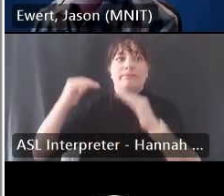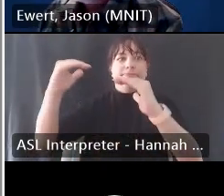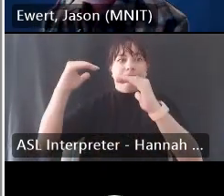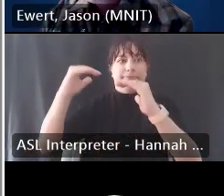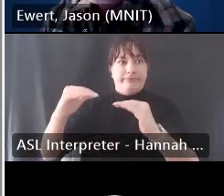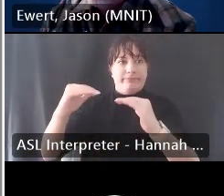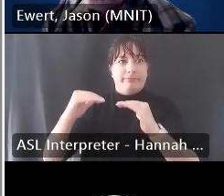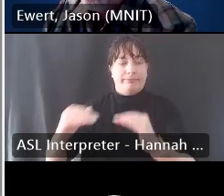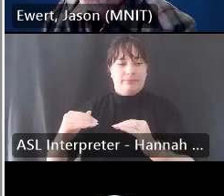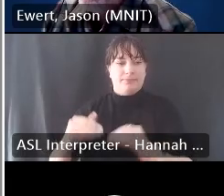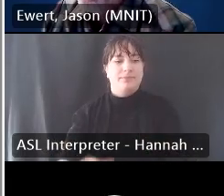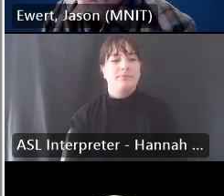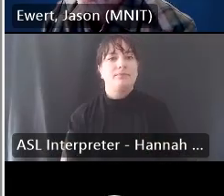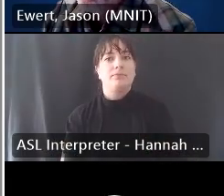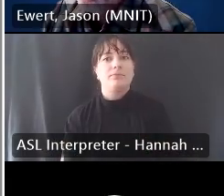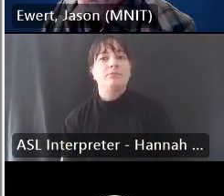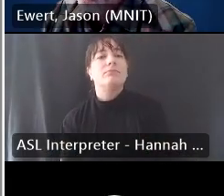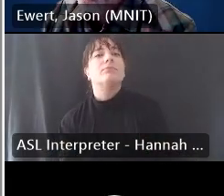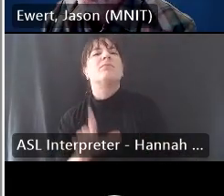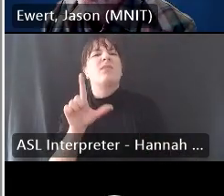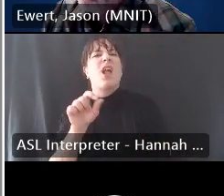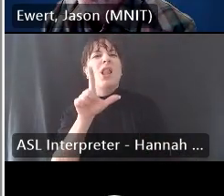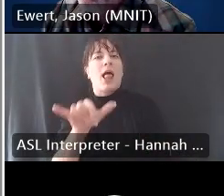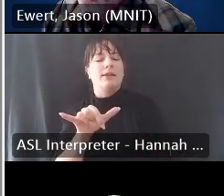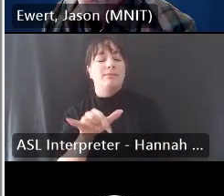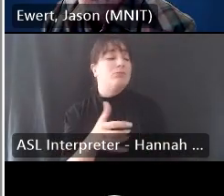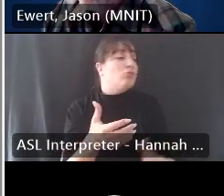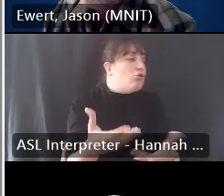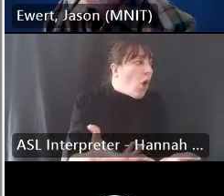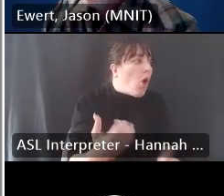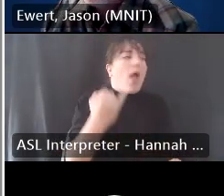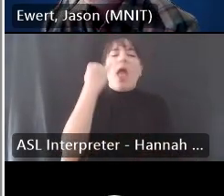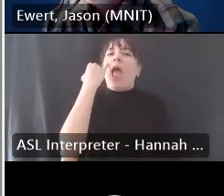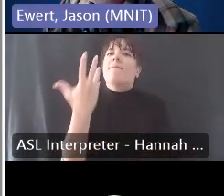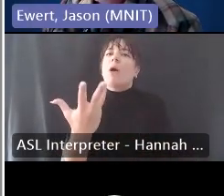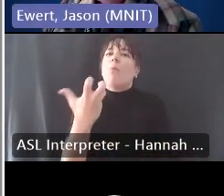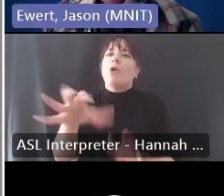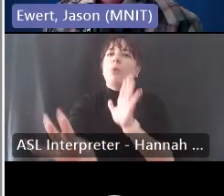So if I want to choose a location, this is where I would do that. Yep.